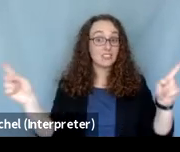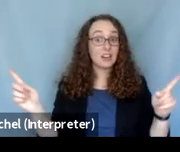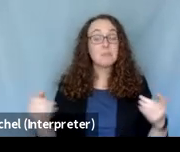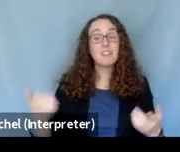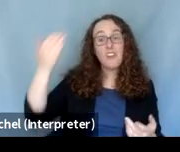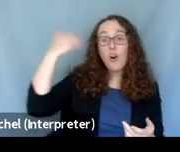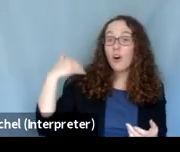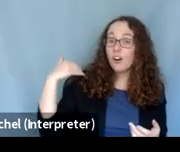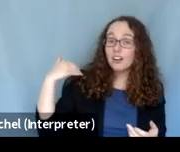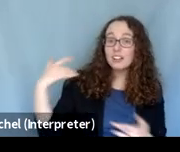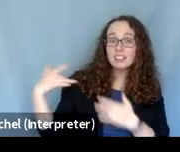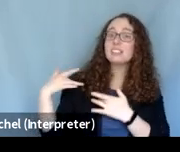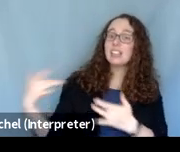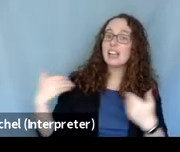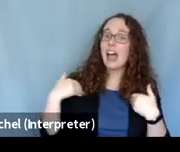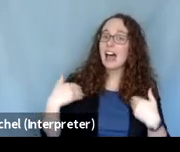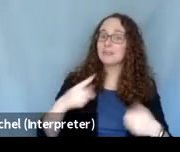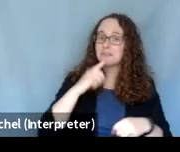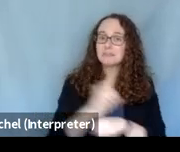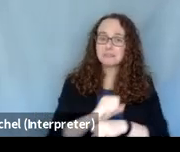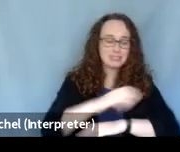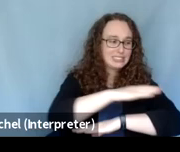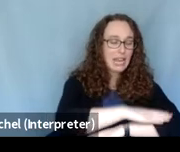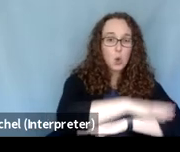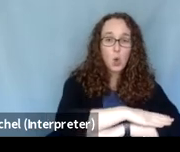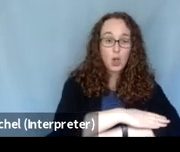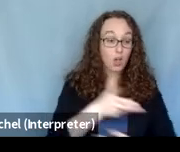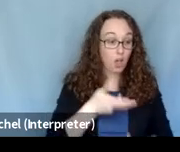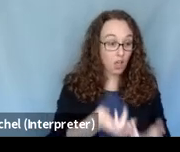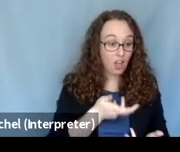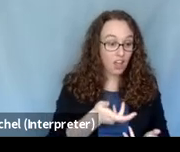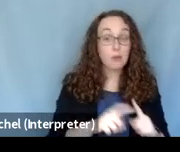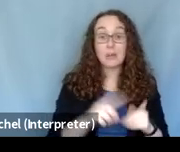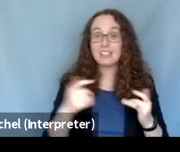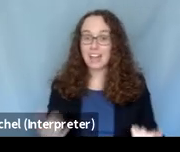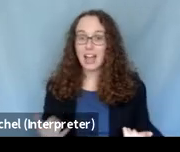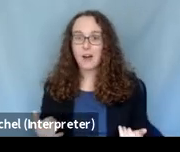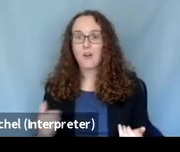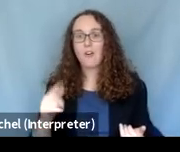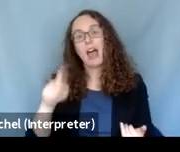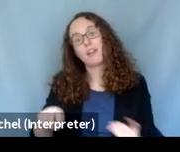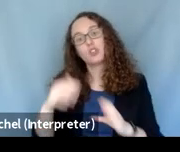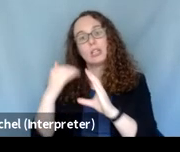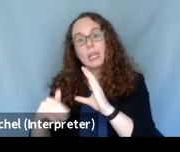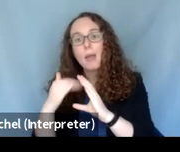by them so the only communication is your email and social media.